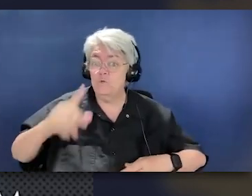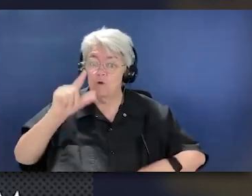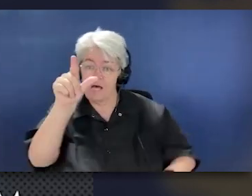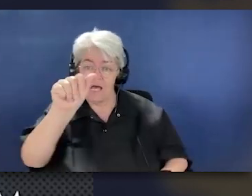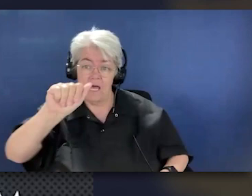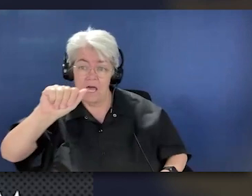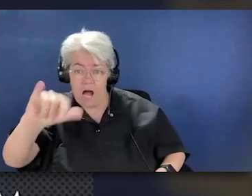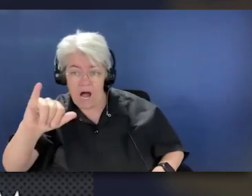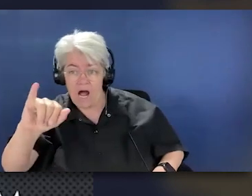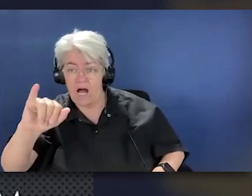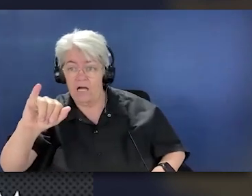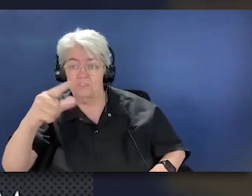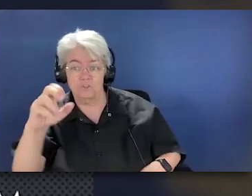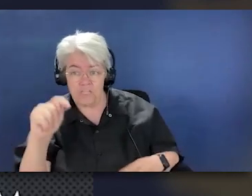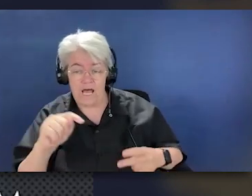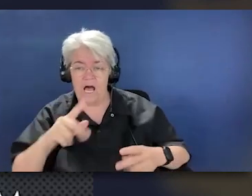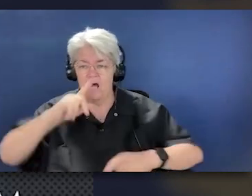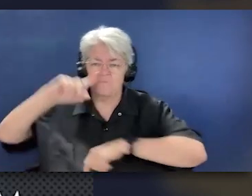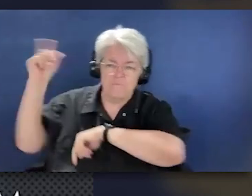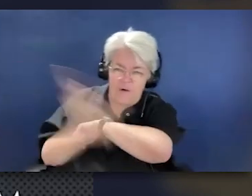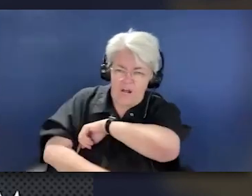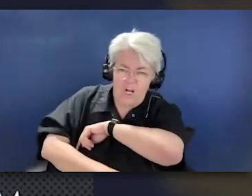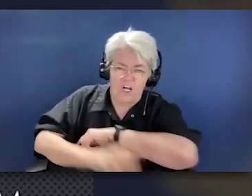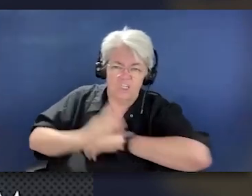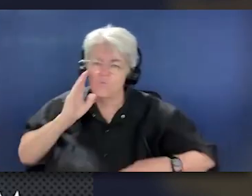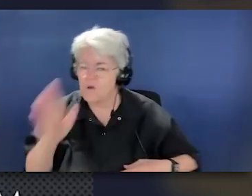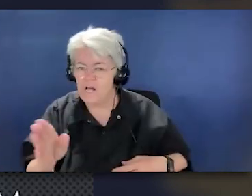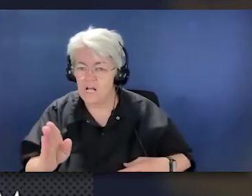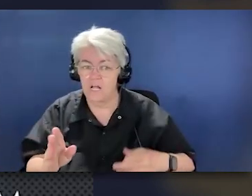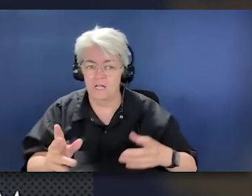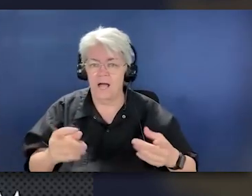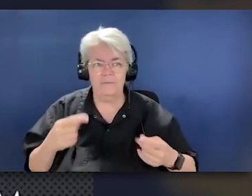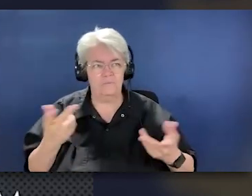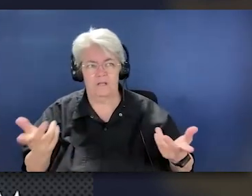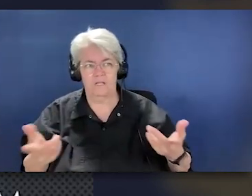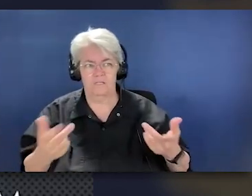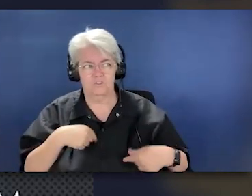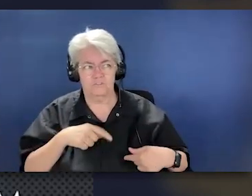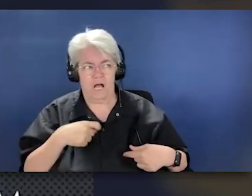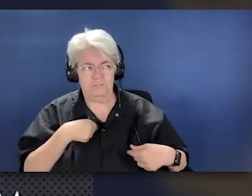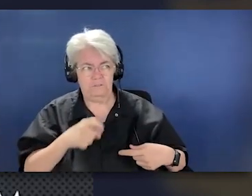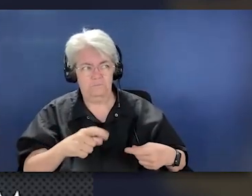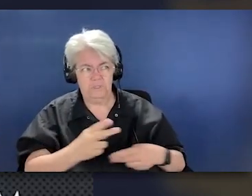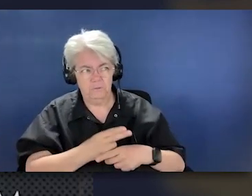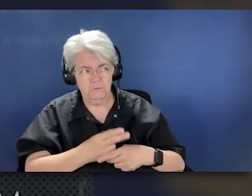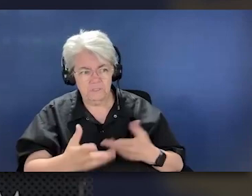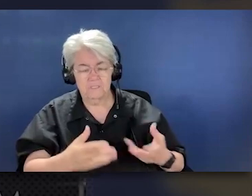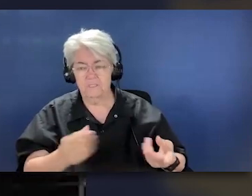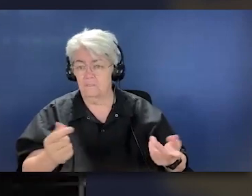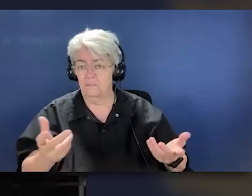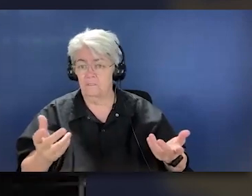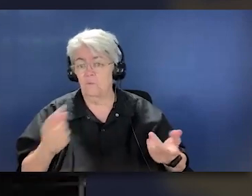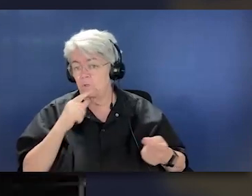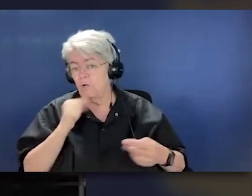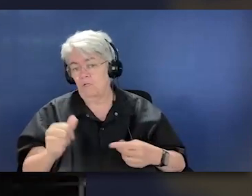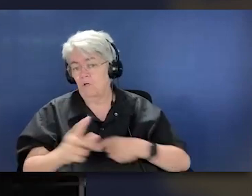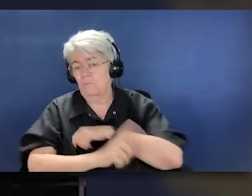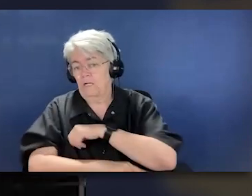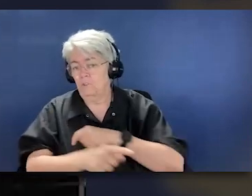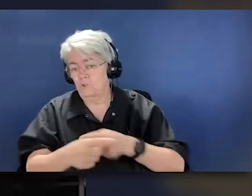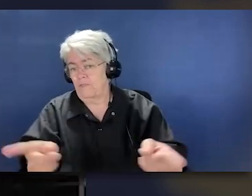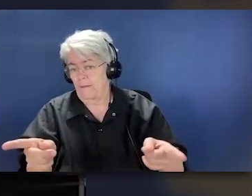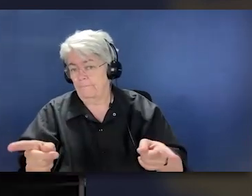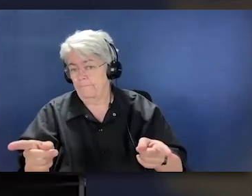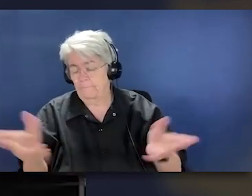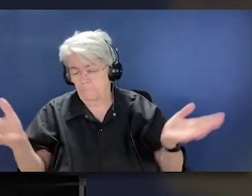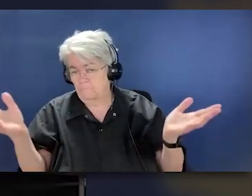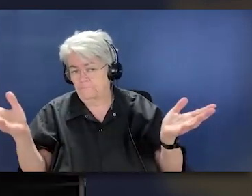to use this thing that we’re also like, shouldn’t I be using it?" I don’t think that we—students